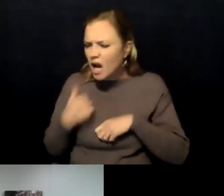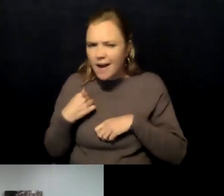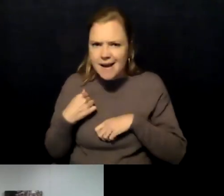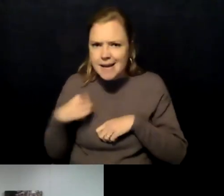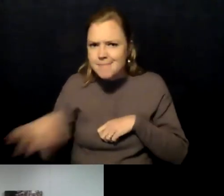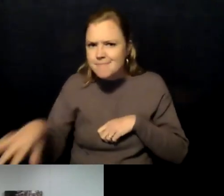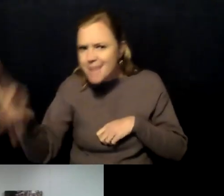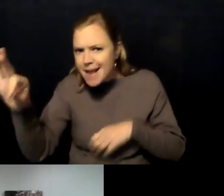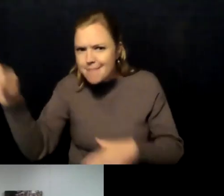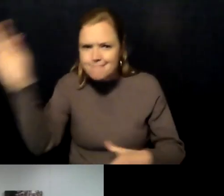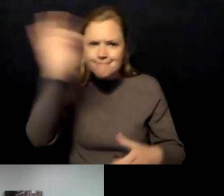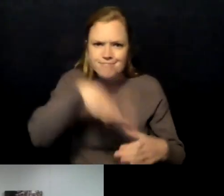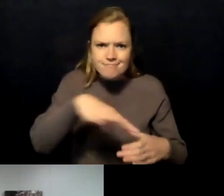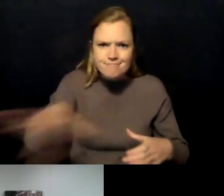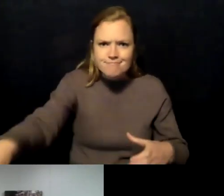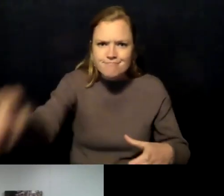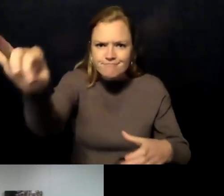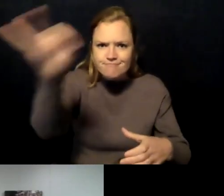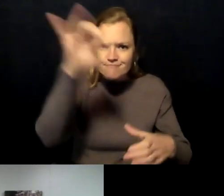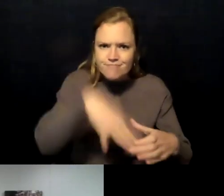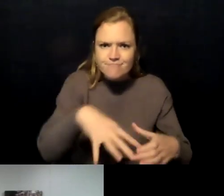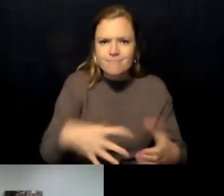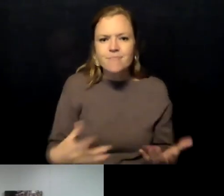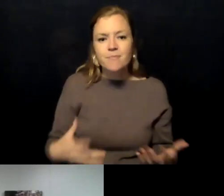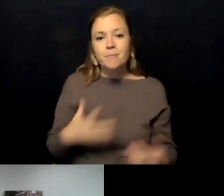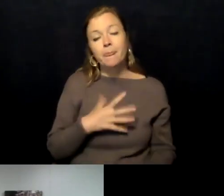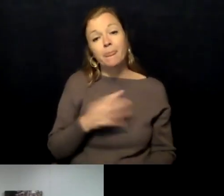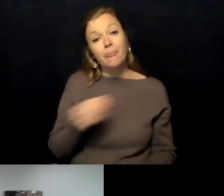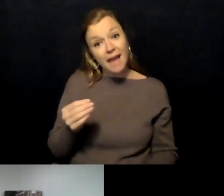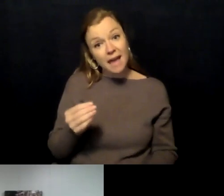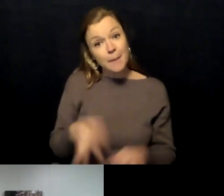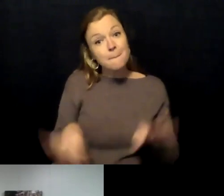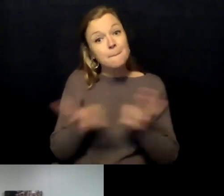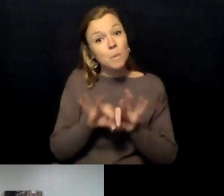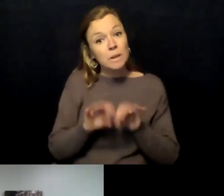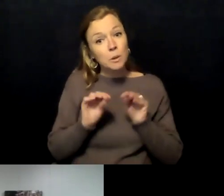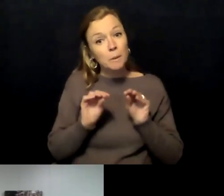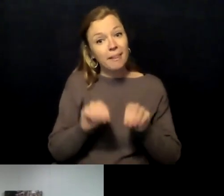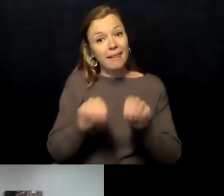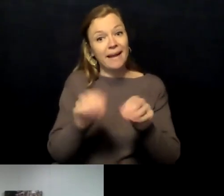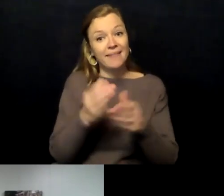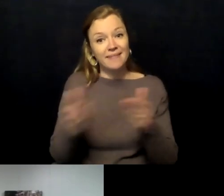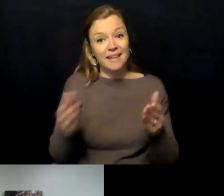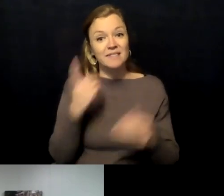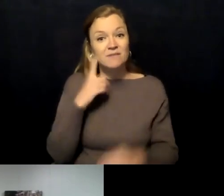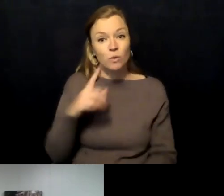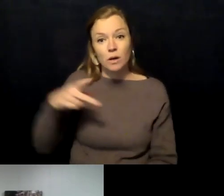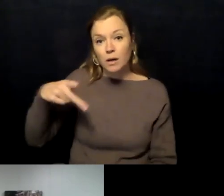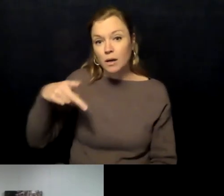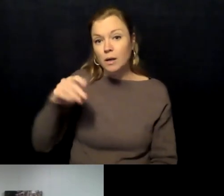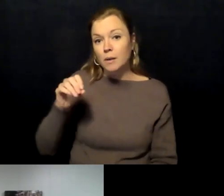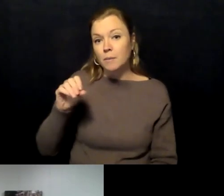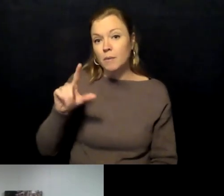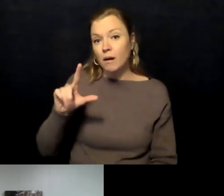pollinators and that sort of thing too is very important to me. [Shellie] I think that's wonderful, bringing it back to remember